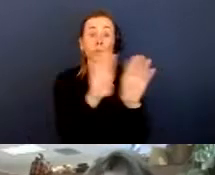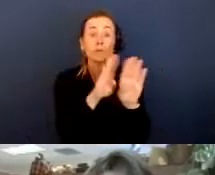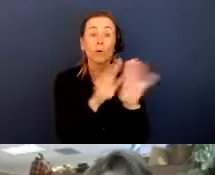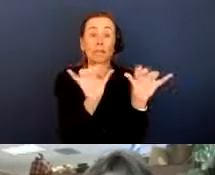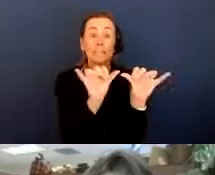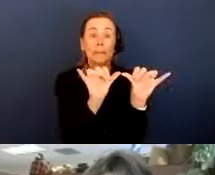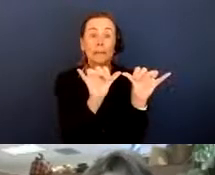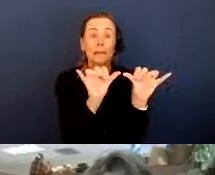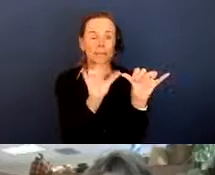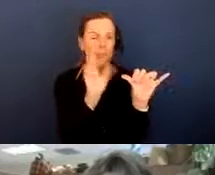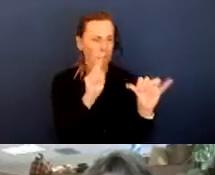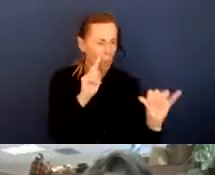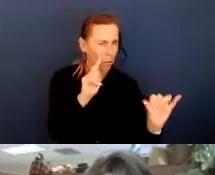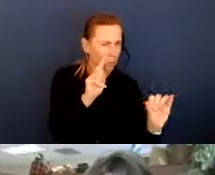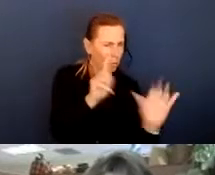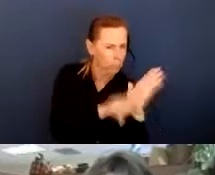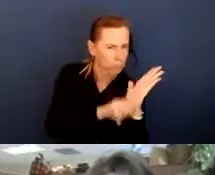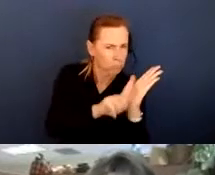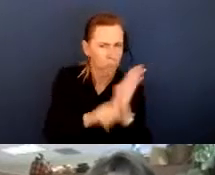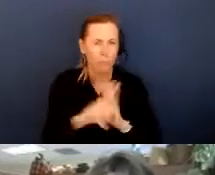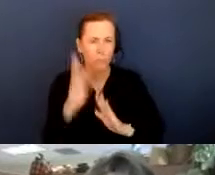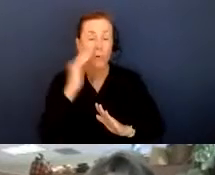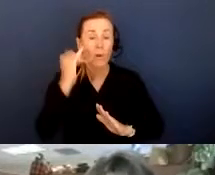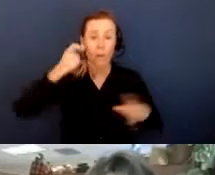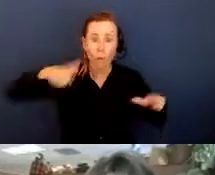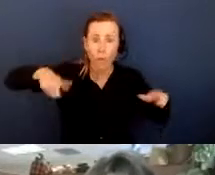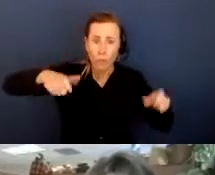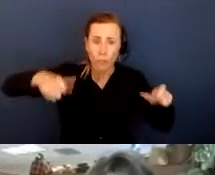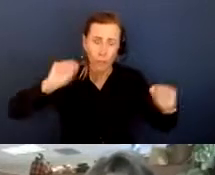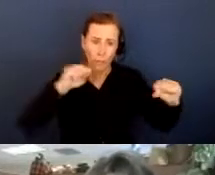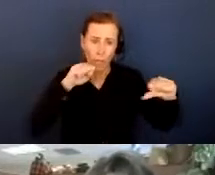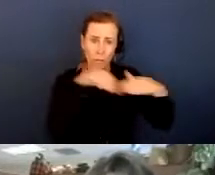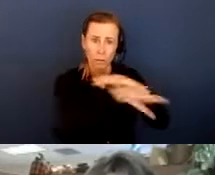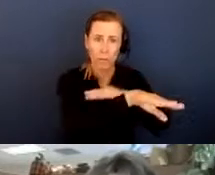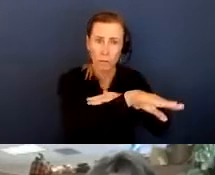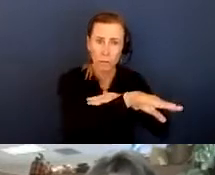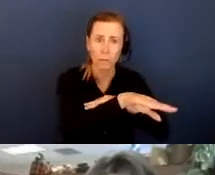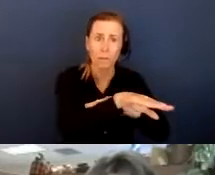like the doors in the residents should be inspected for accommodation for wheelchairs.